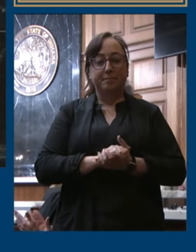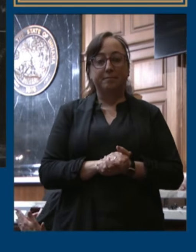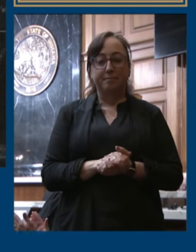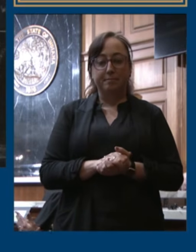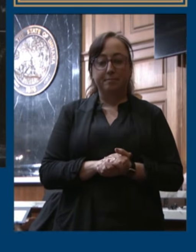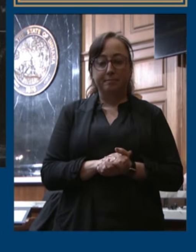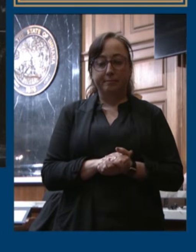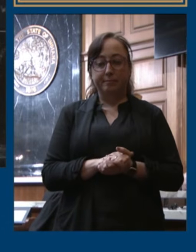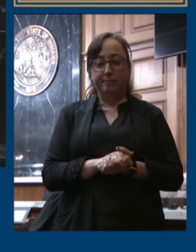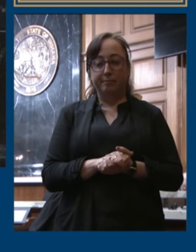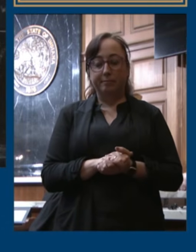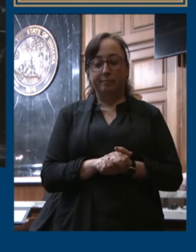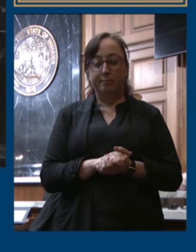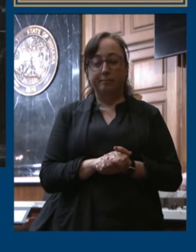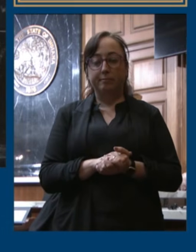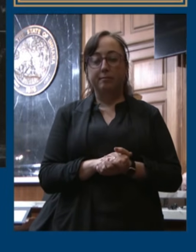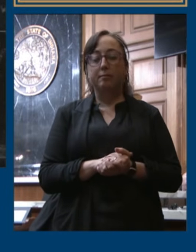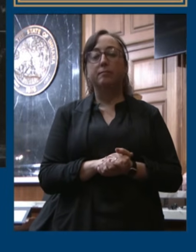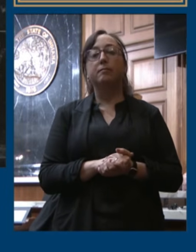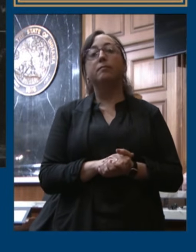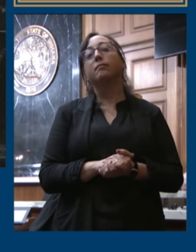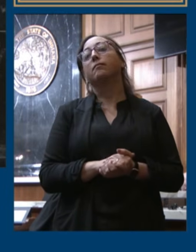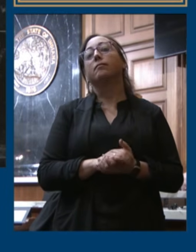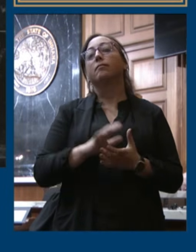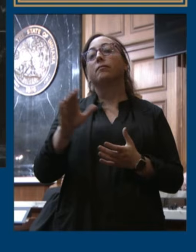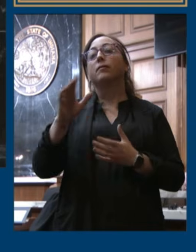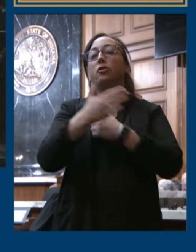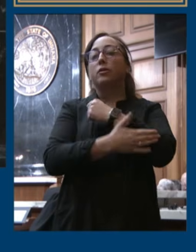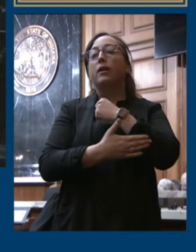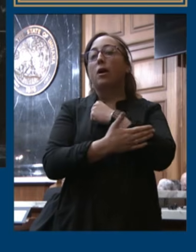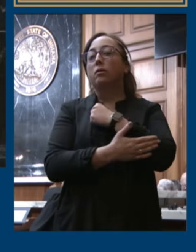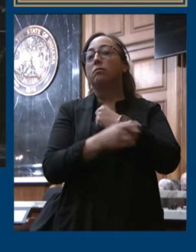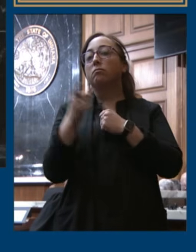VIGO COUNTY IS PROUD TO SHOW THESE CHILD